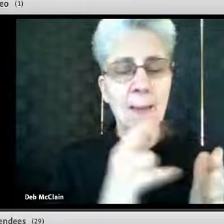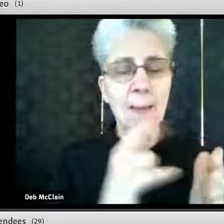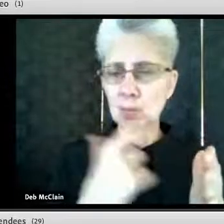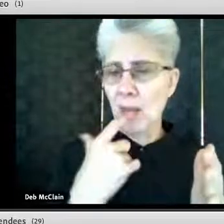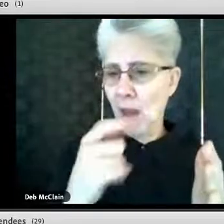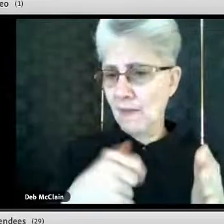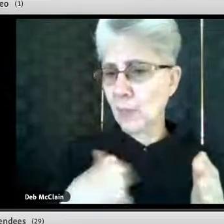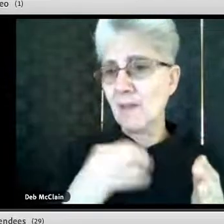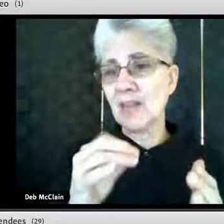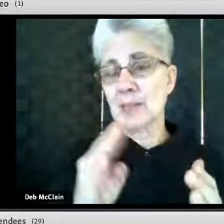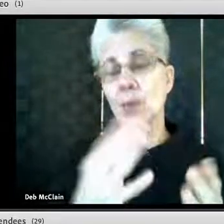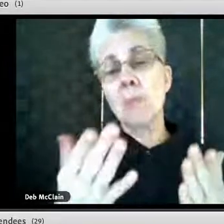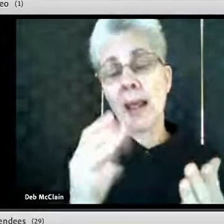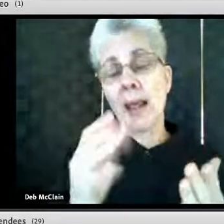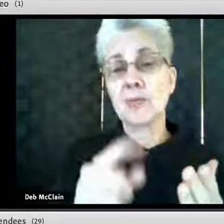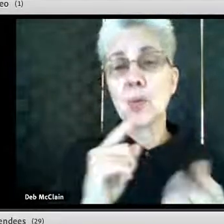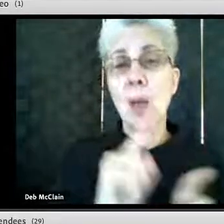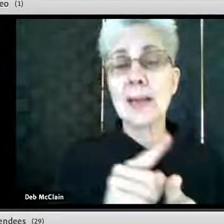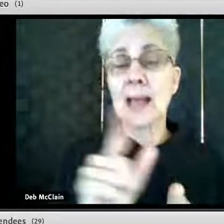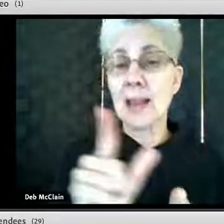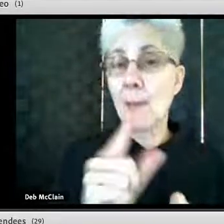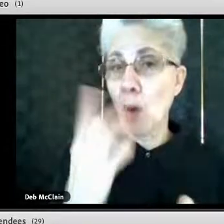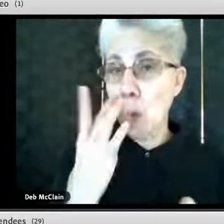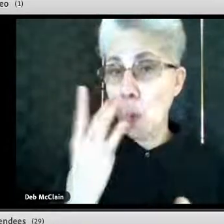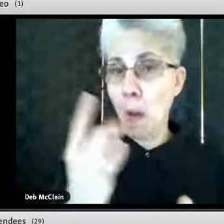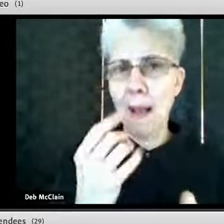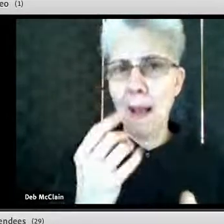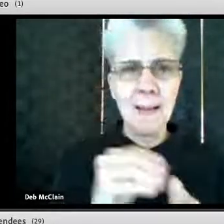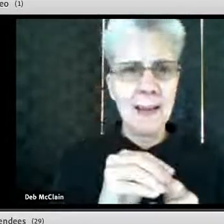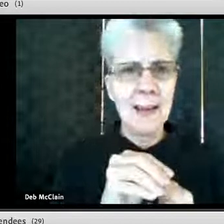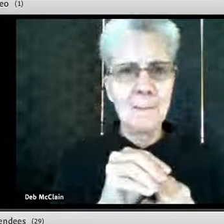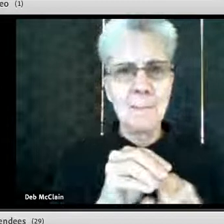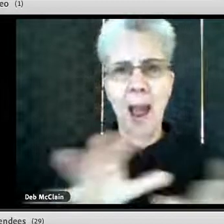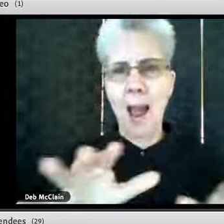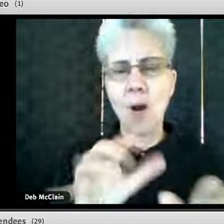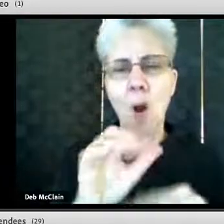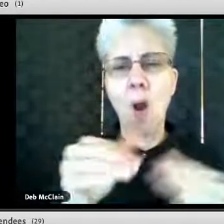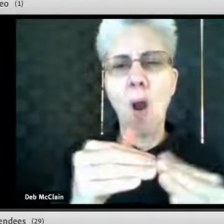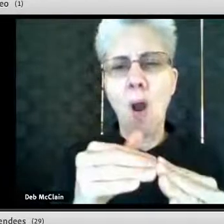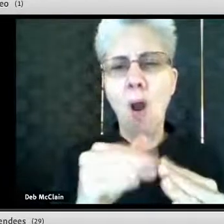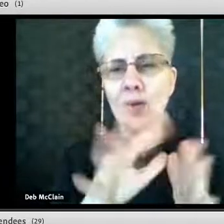you probably have to be on Facebook as a library because it hits all demographics, and we're going to look at that in a minute.